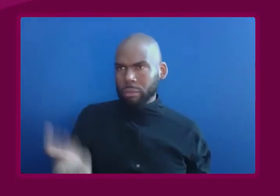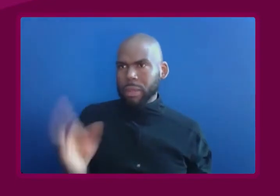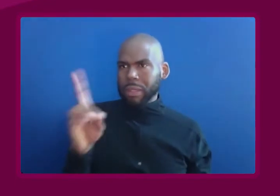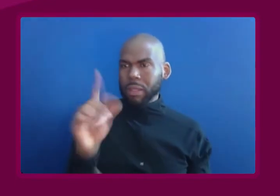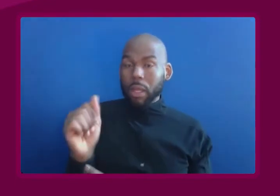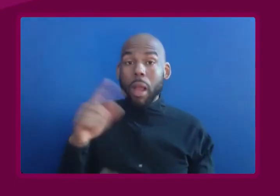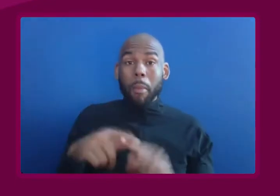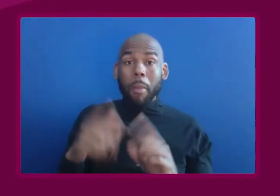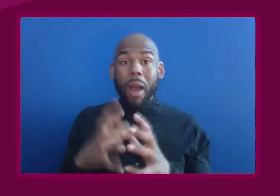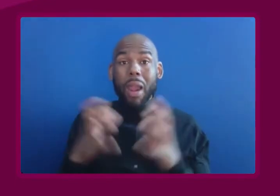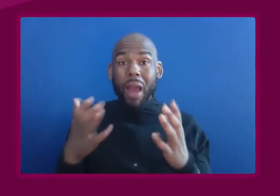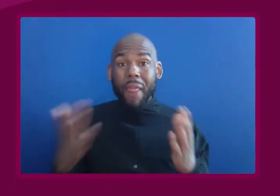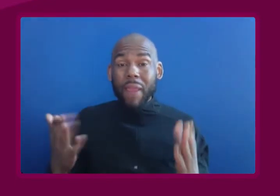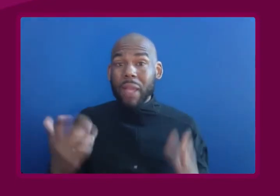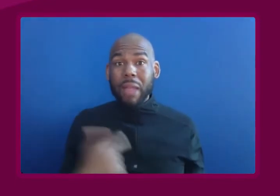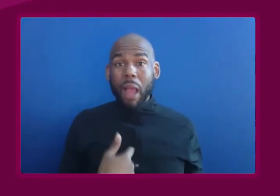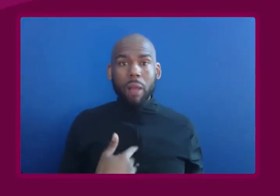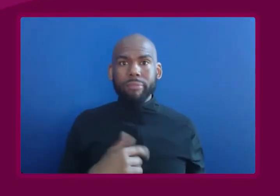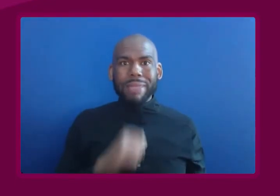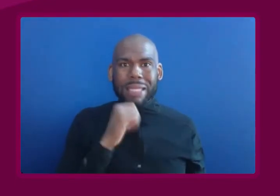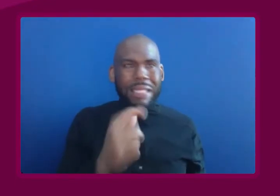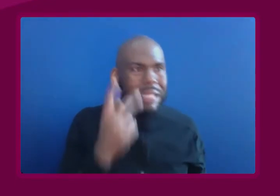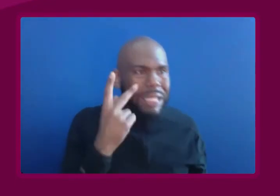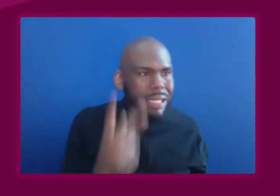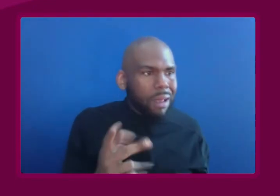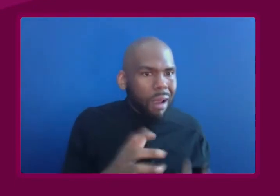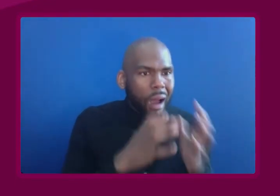didn't necessarily see a whole lot of beyond the pandemic.